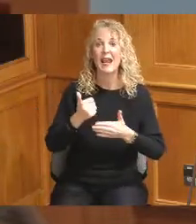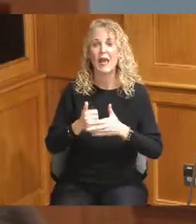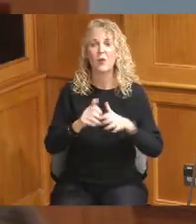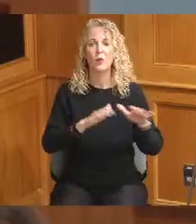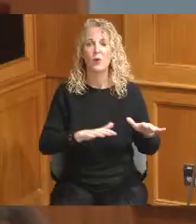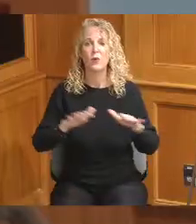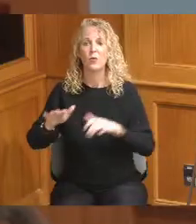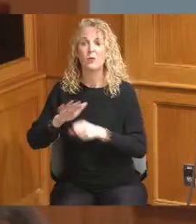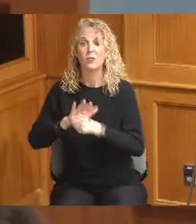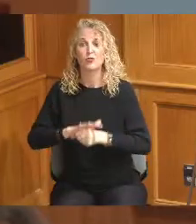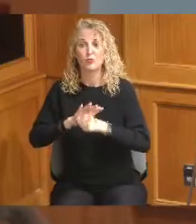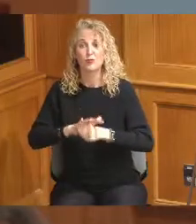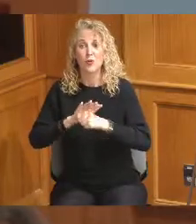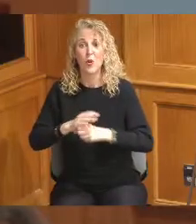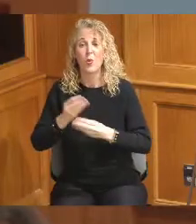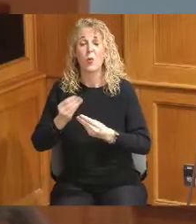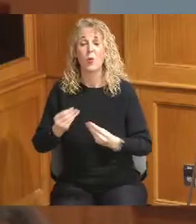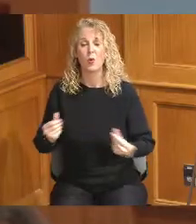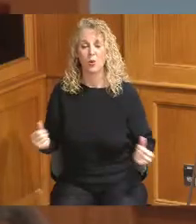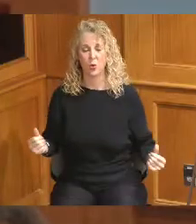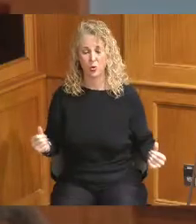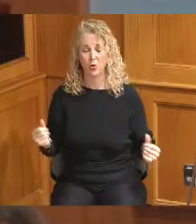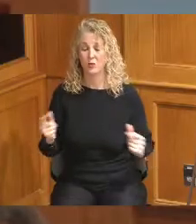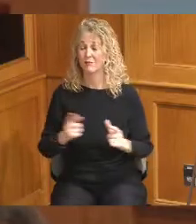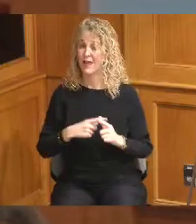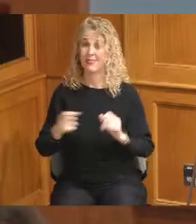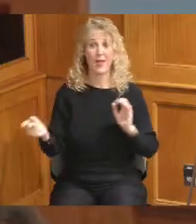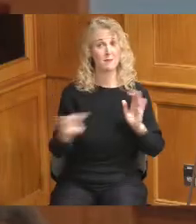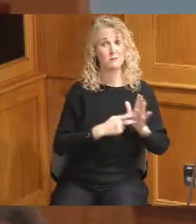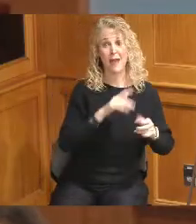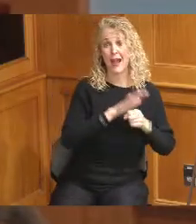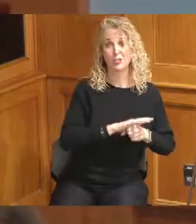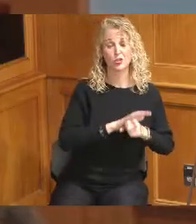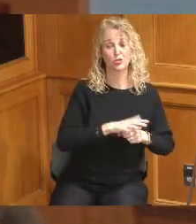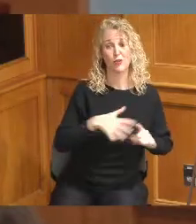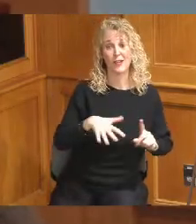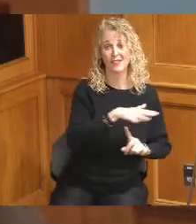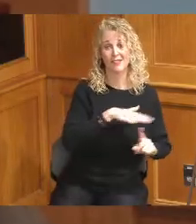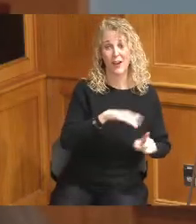minute and and before going right back into that high stress environment and so that's our goal